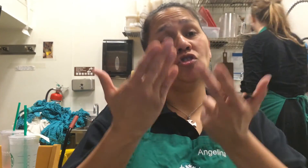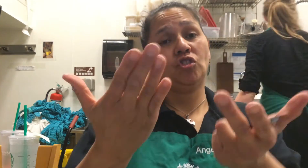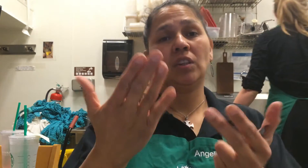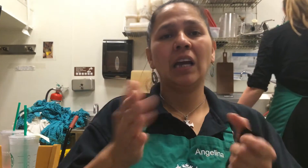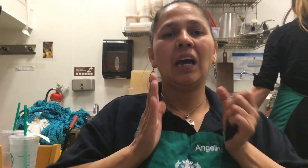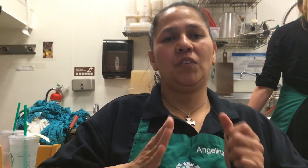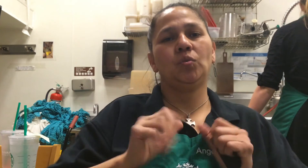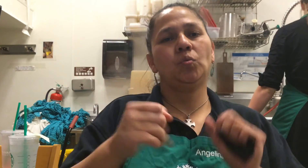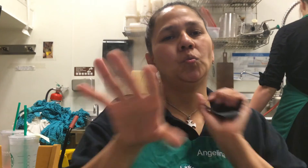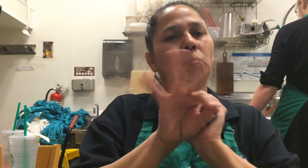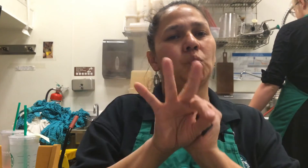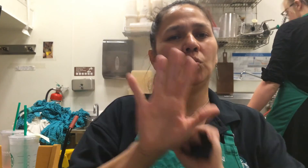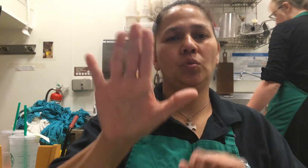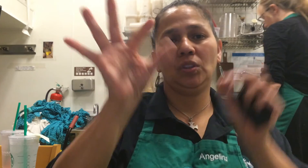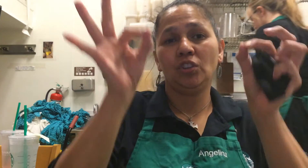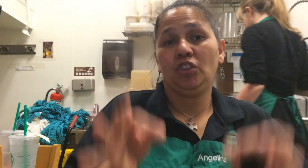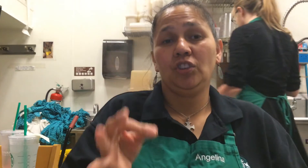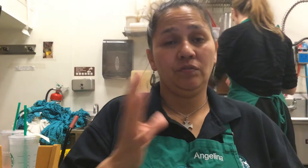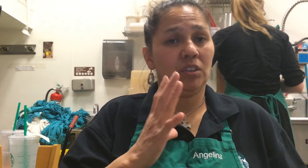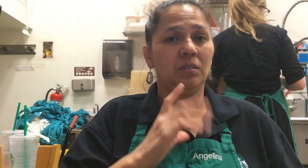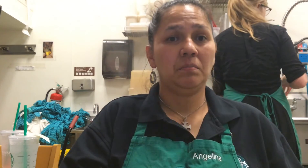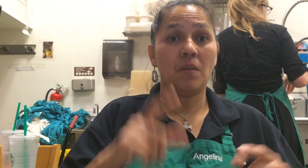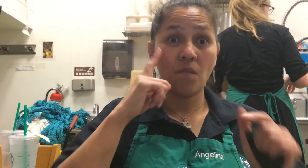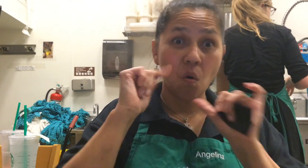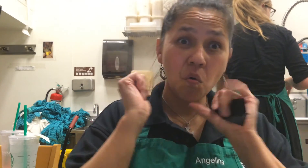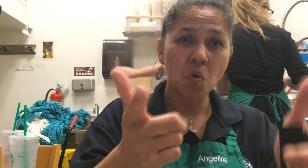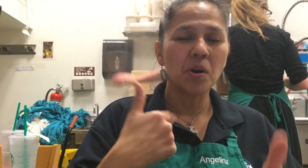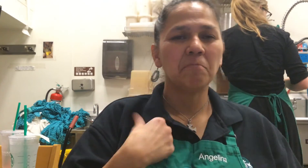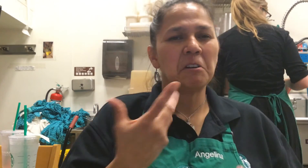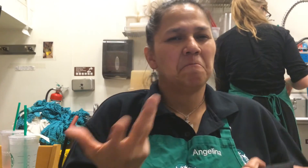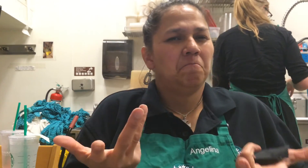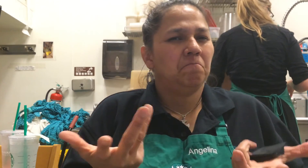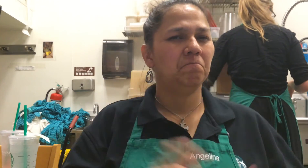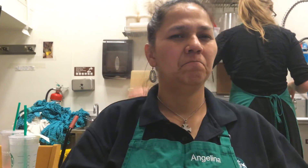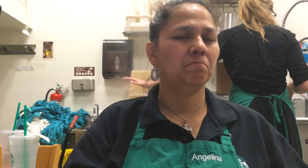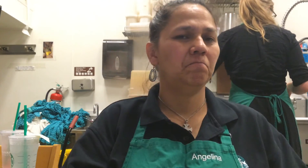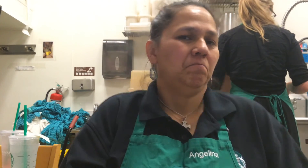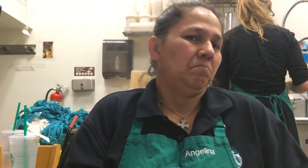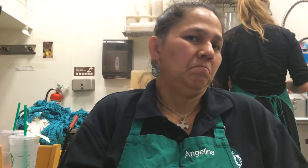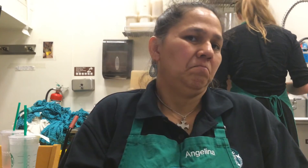I strongly suggest that individual's choice to wear it out not.